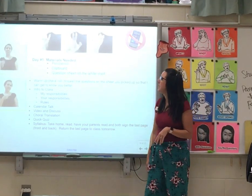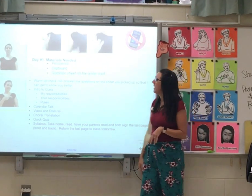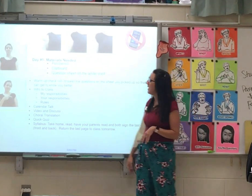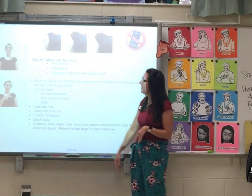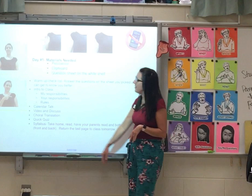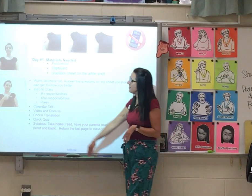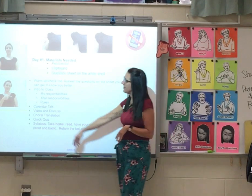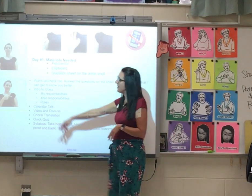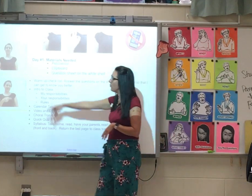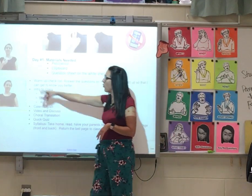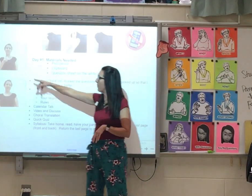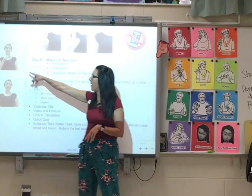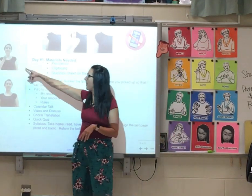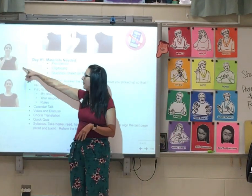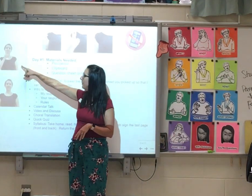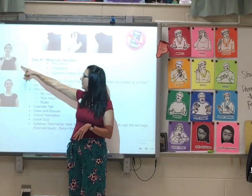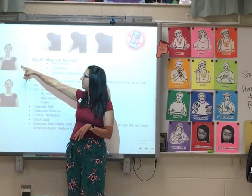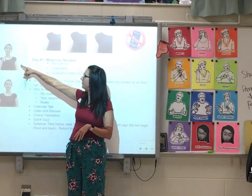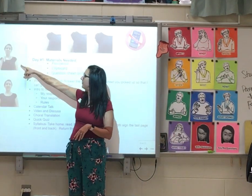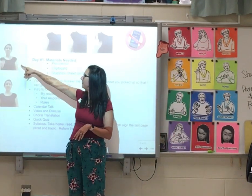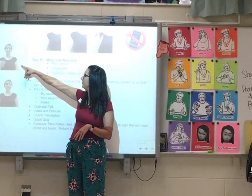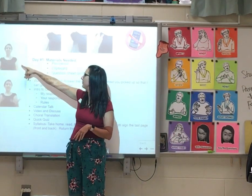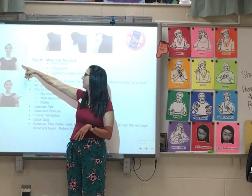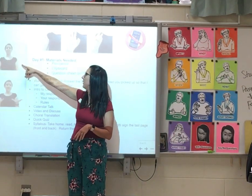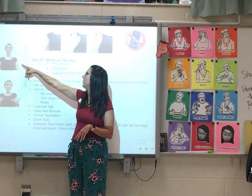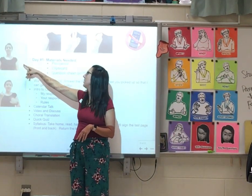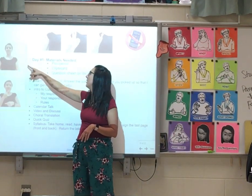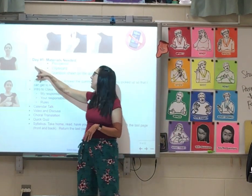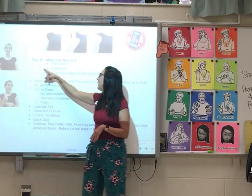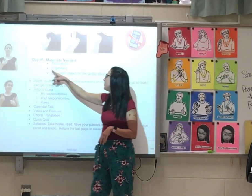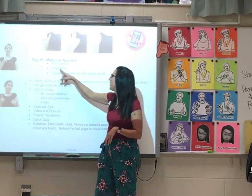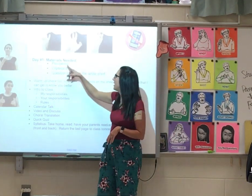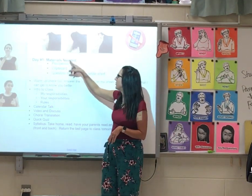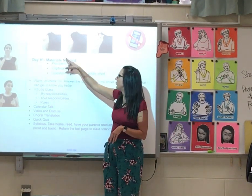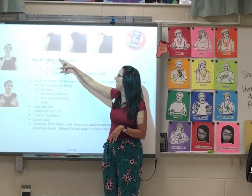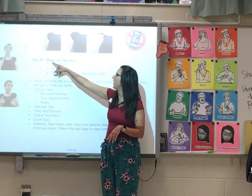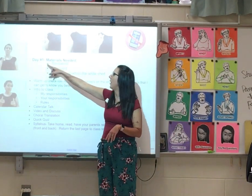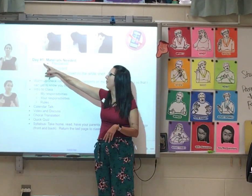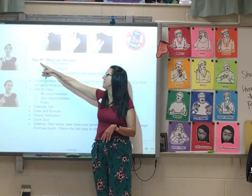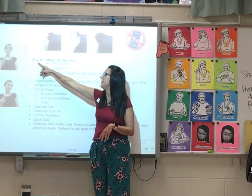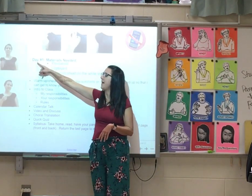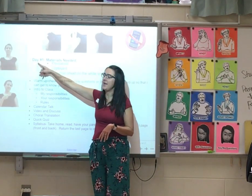and then this says warm up and so that straight year I wasted a